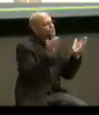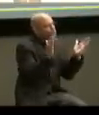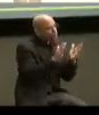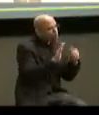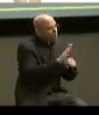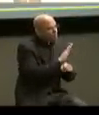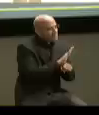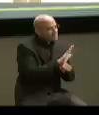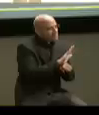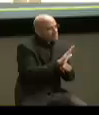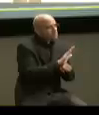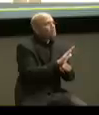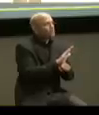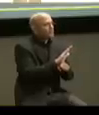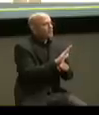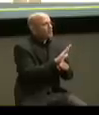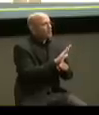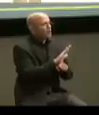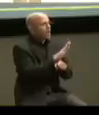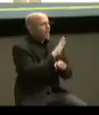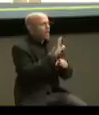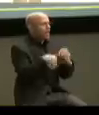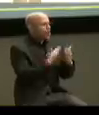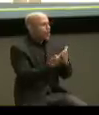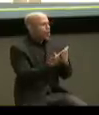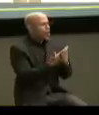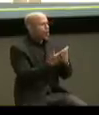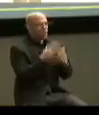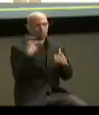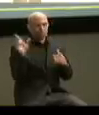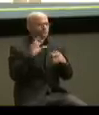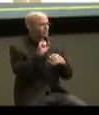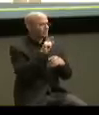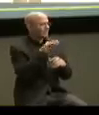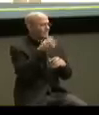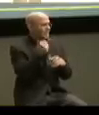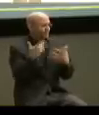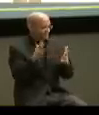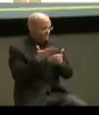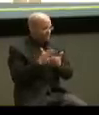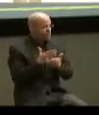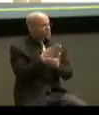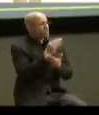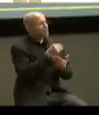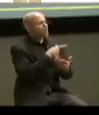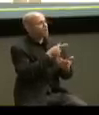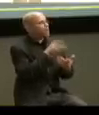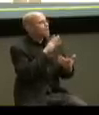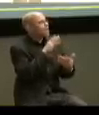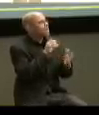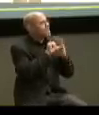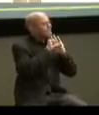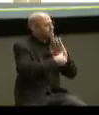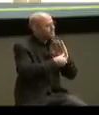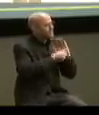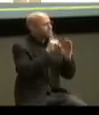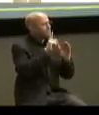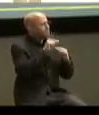SMALL BUSINESSES, SUPPORTING AMERICAN ENTREPRENEURSHIP. ALL THOSE STATS THAT NANCY SHARED THAT SHAM EMPHASIZED